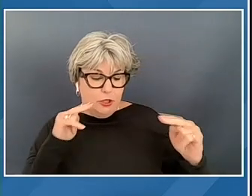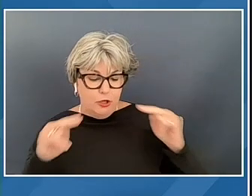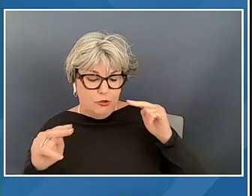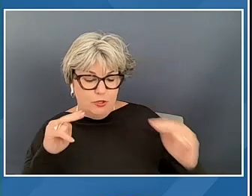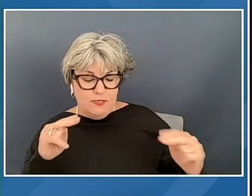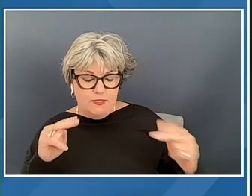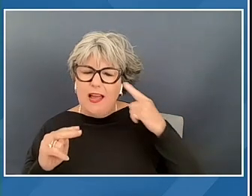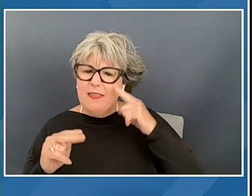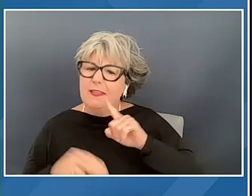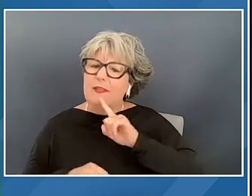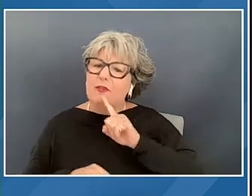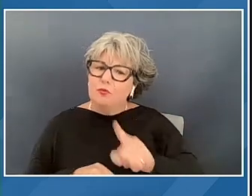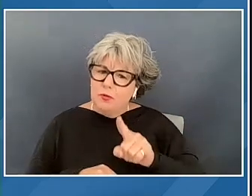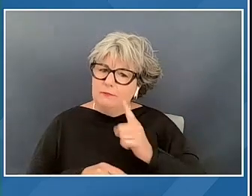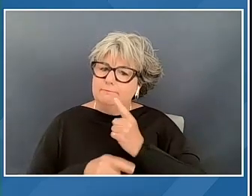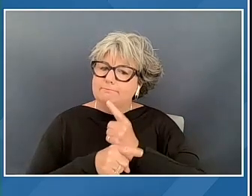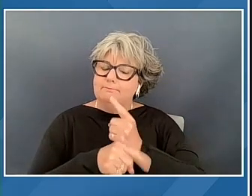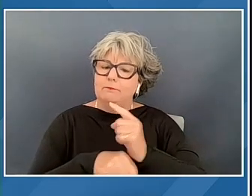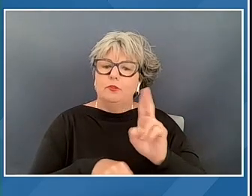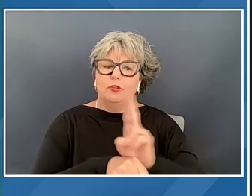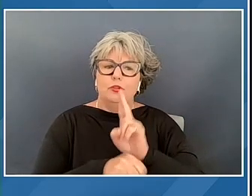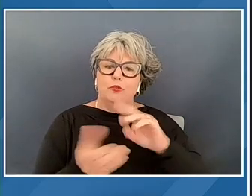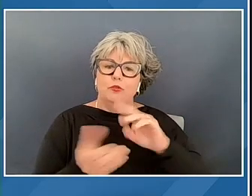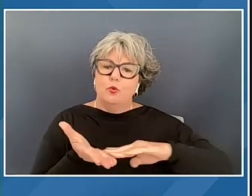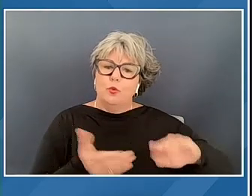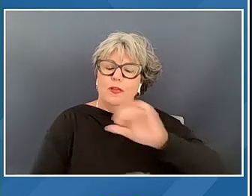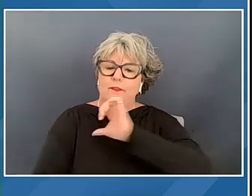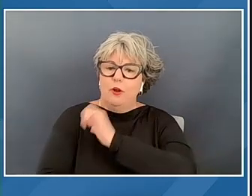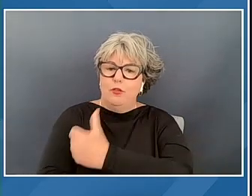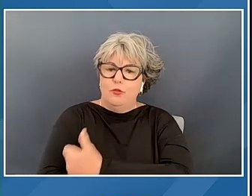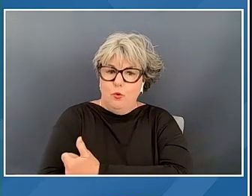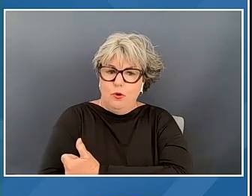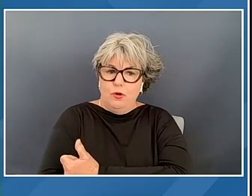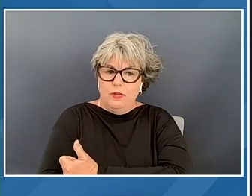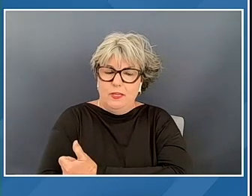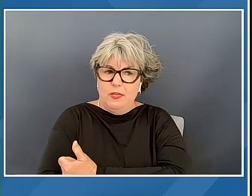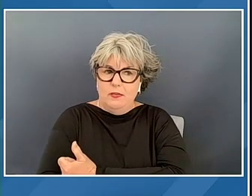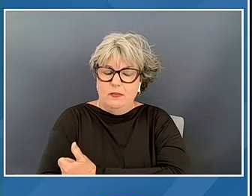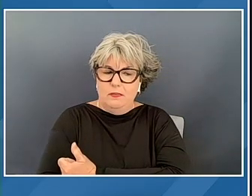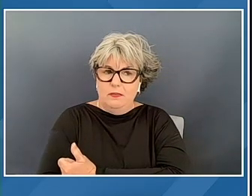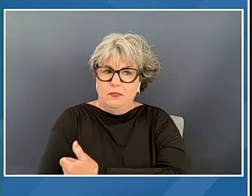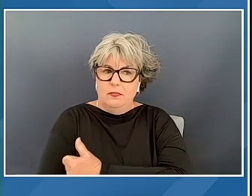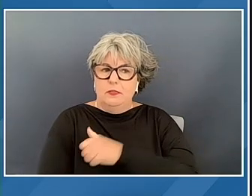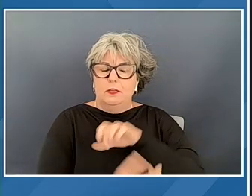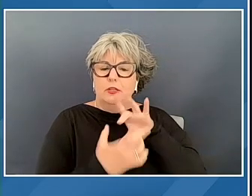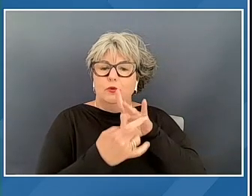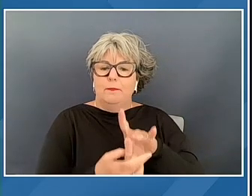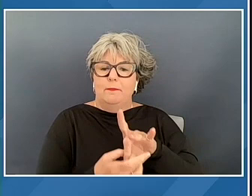appropriate to use that waiver authority to apply debt cancellation to people who